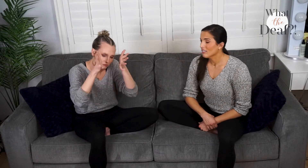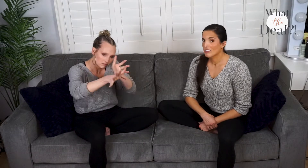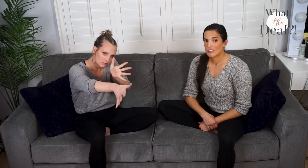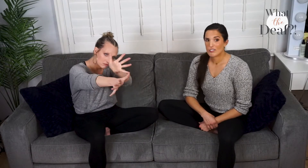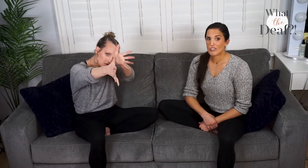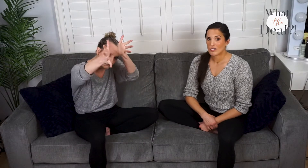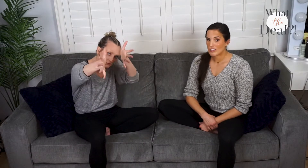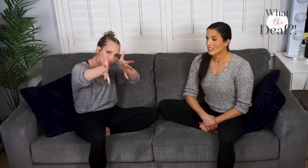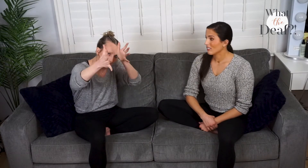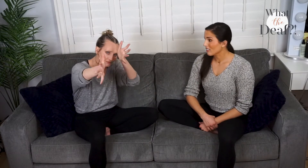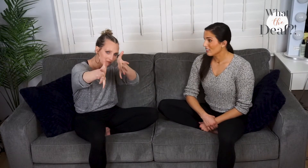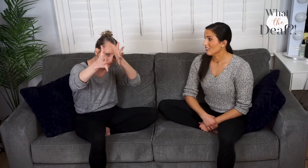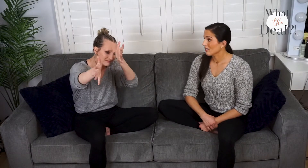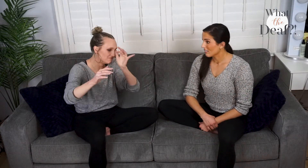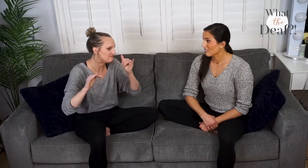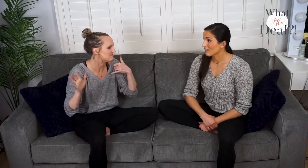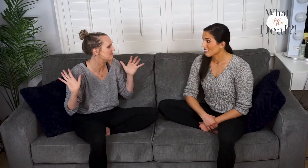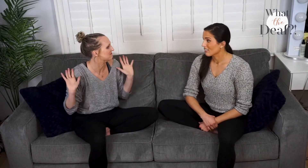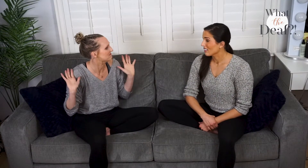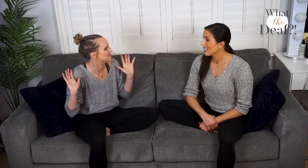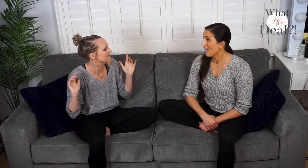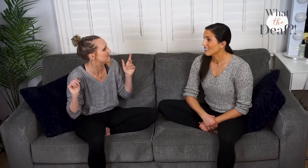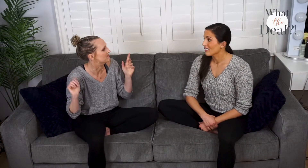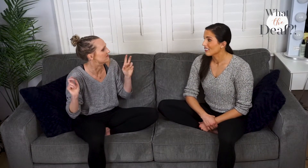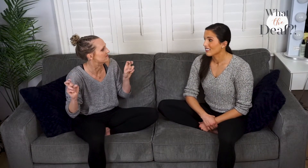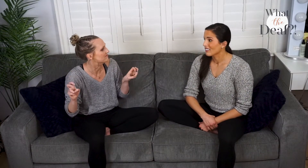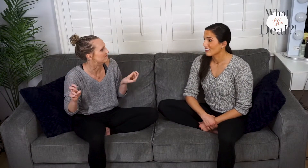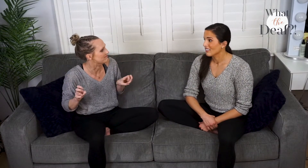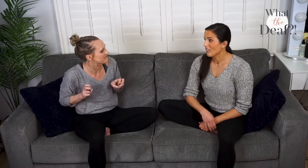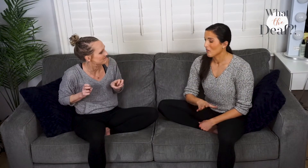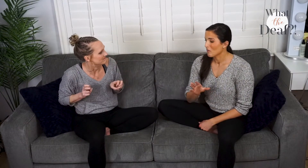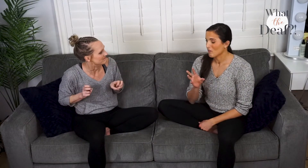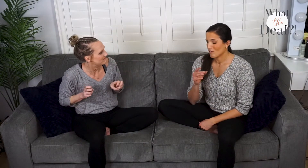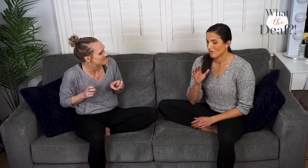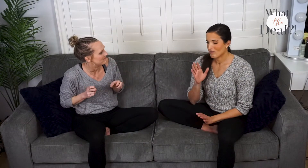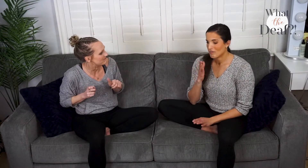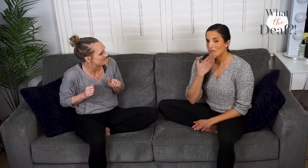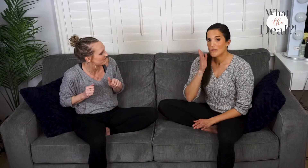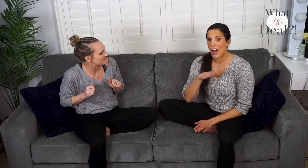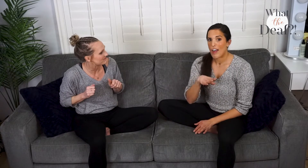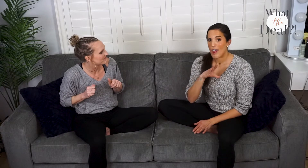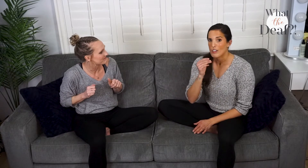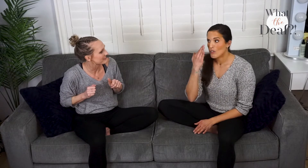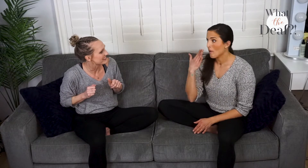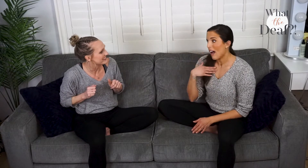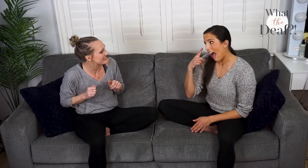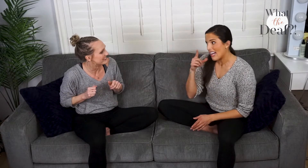We had to like coop up in the car to avoid the wind. Yeah. It was bad. And you know, my right eye